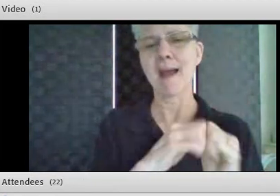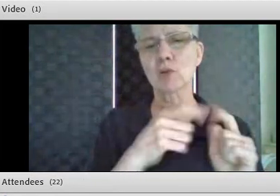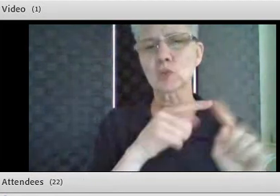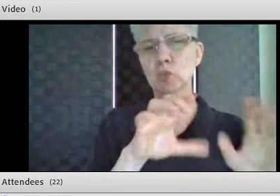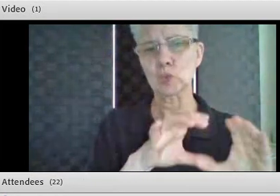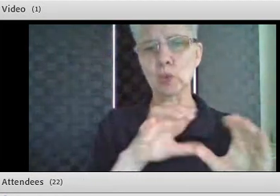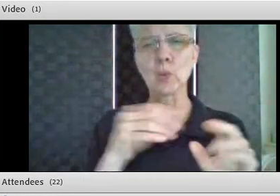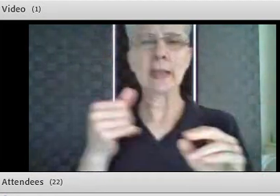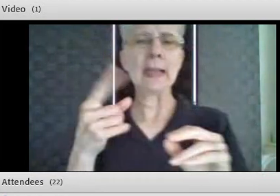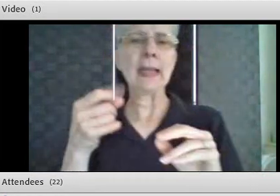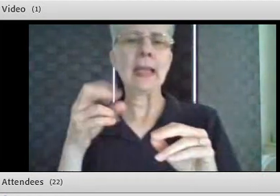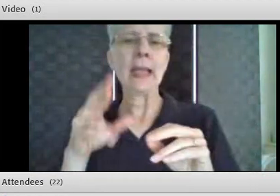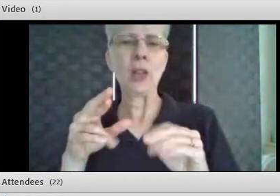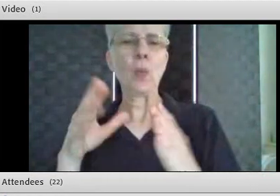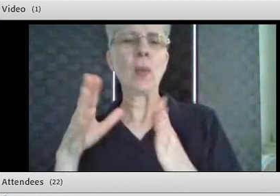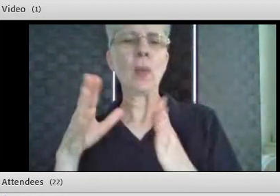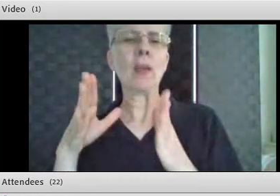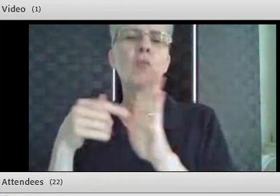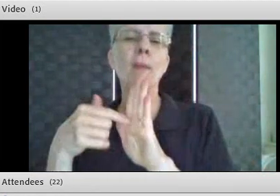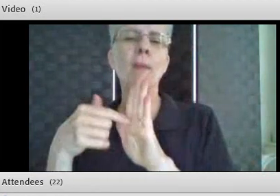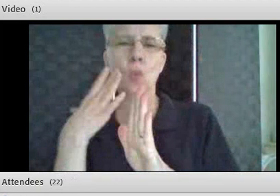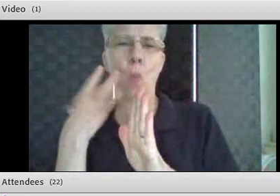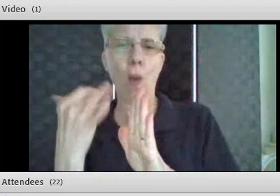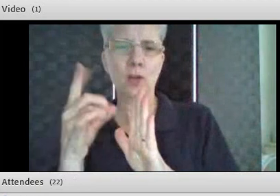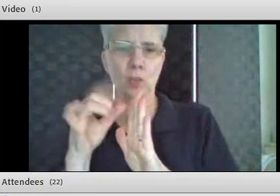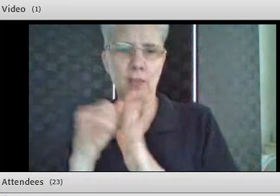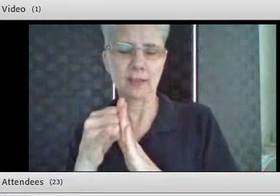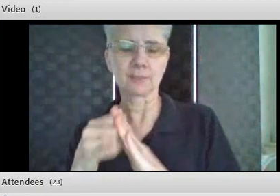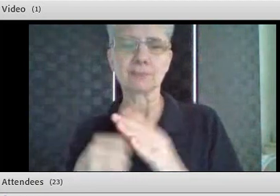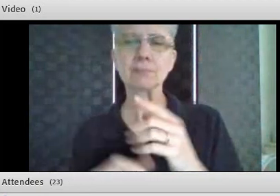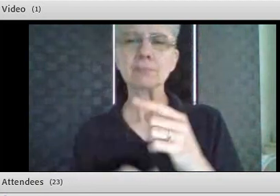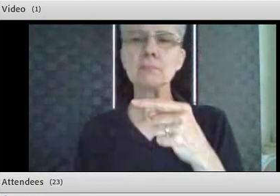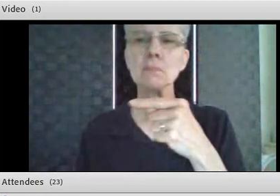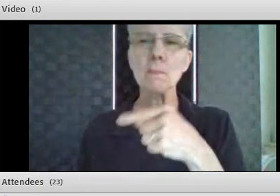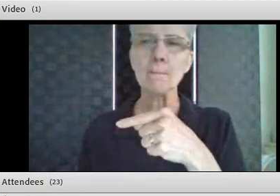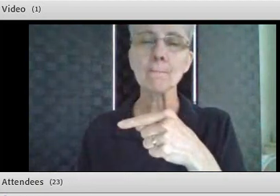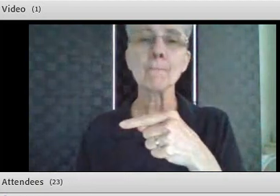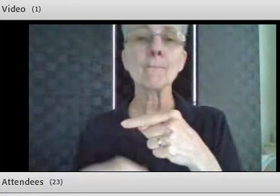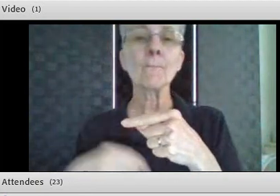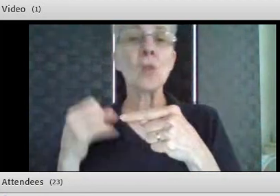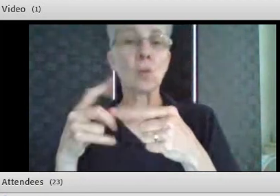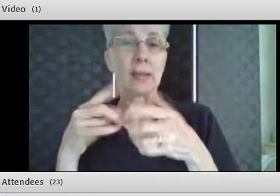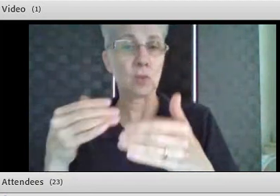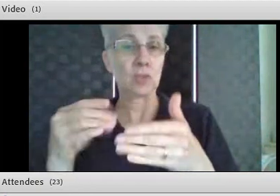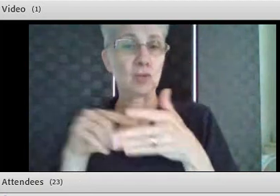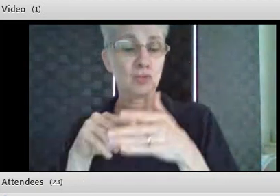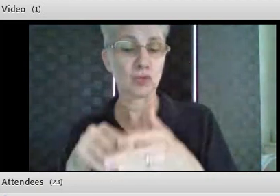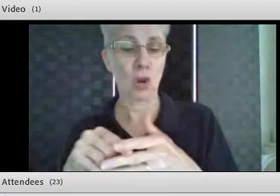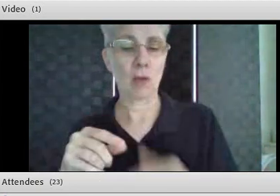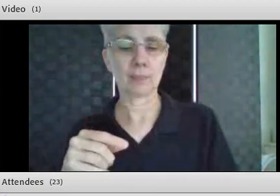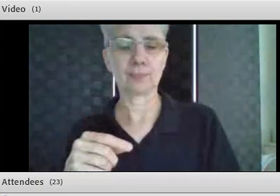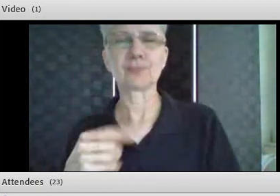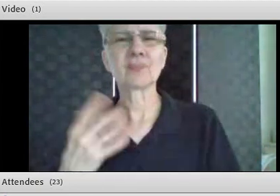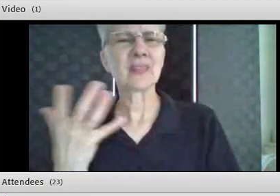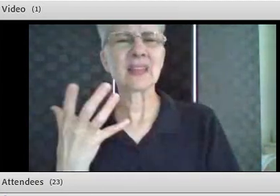Hilary will represent the why to do this. Hilary: Okay, so let's get into it. What is S.T.E.A.M.?